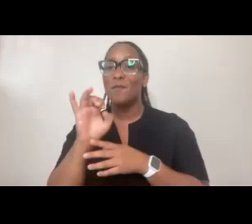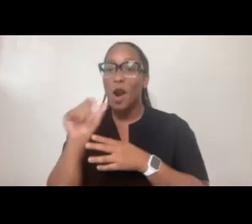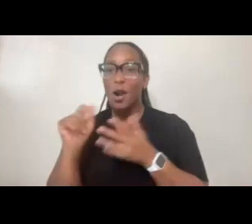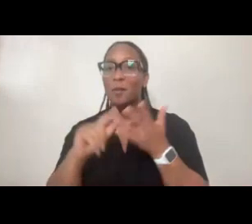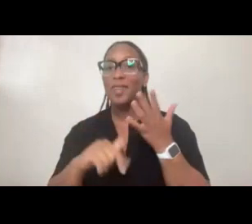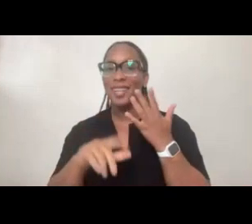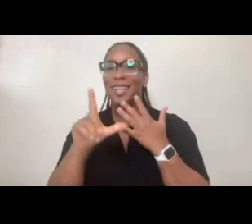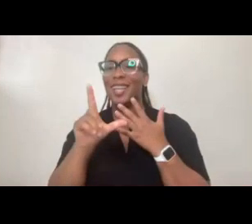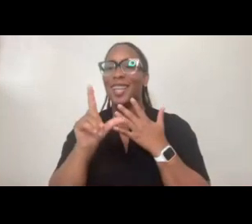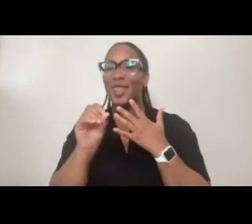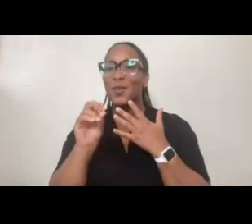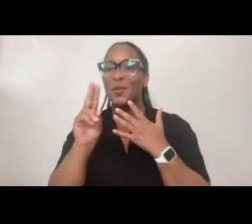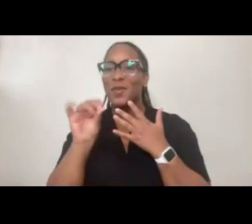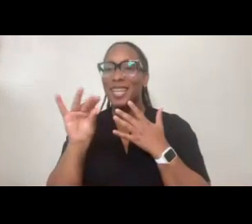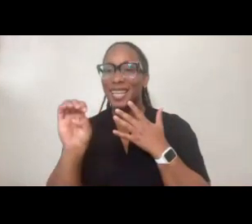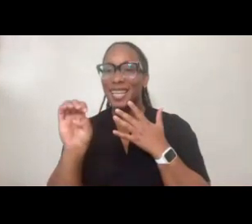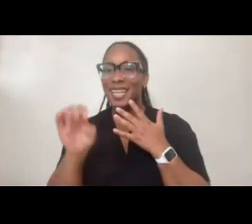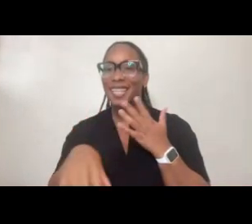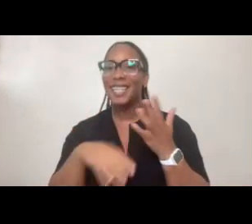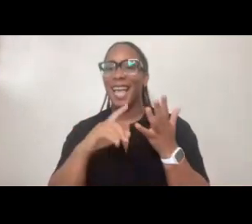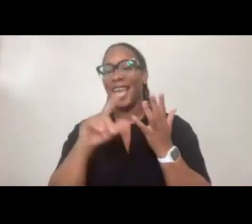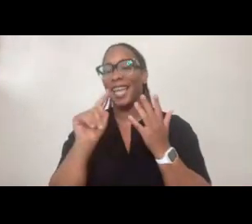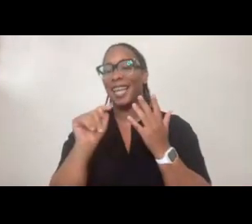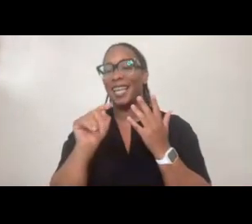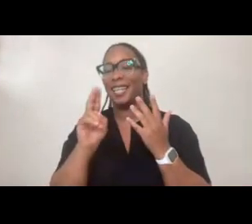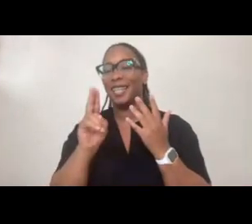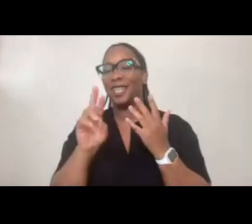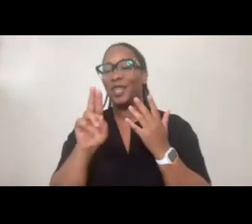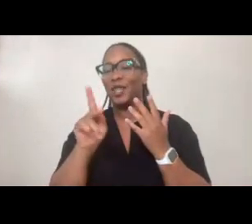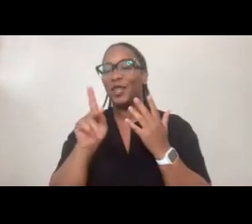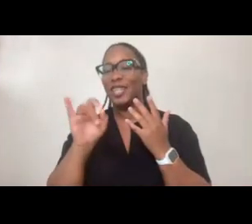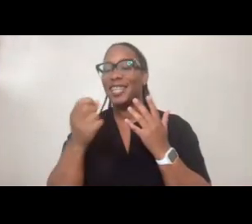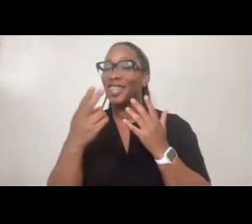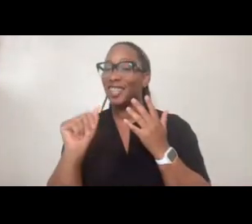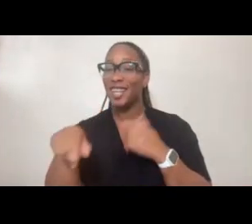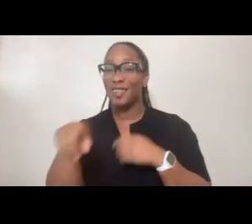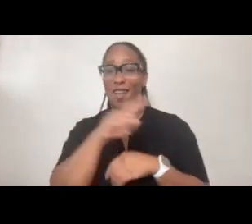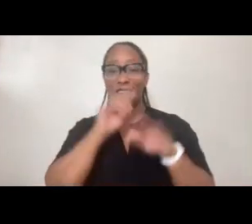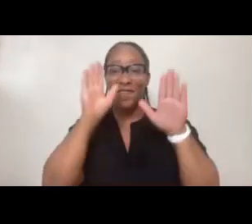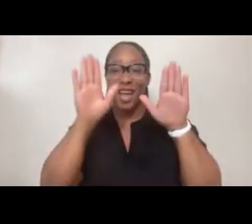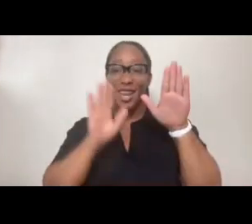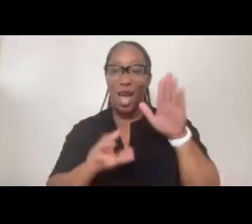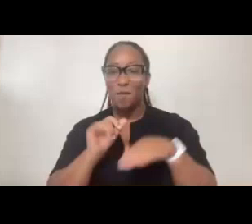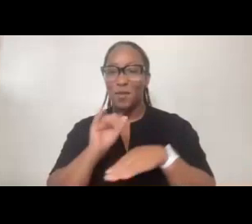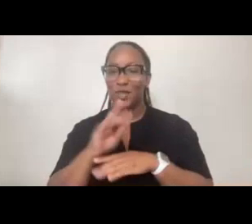and you all have done a phenomenal job thus far.